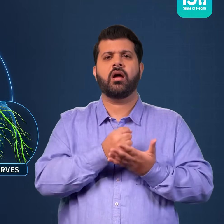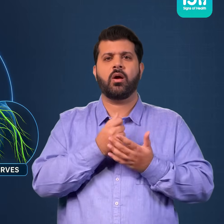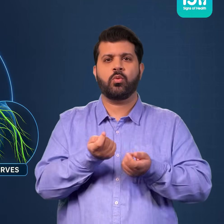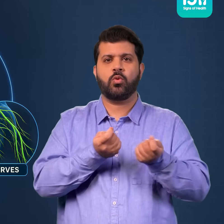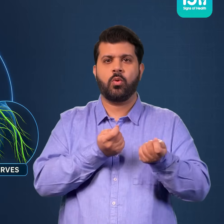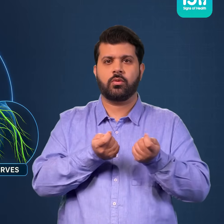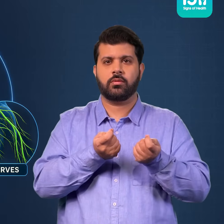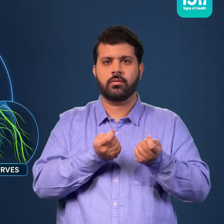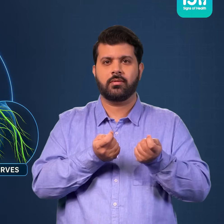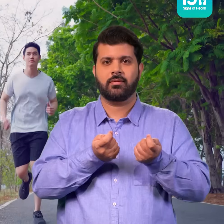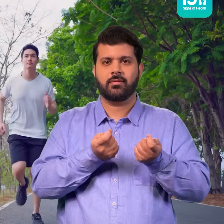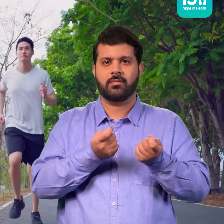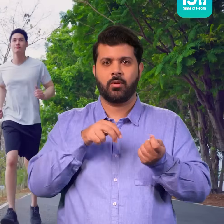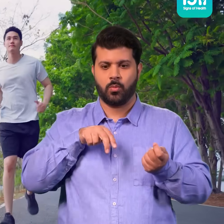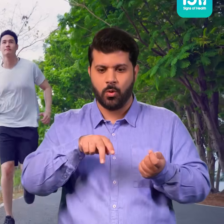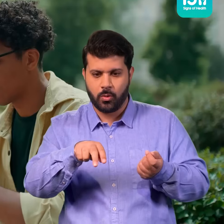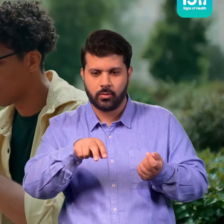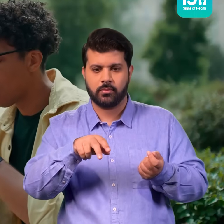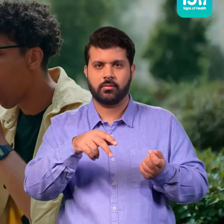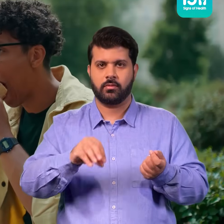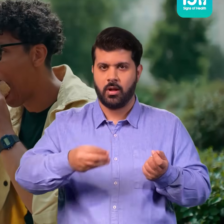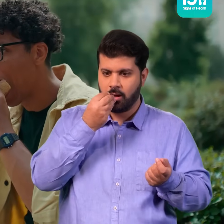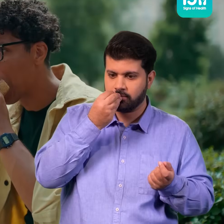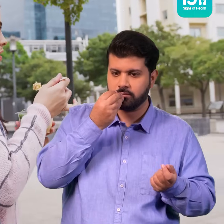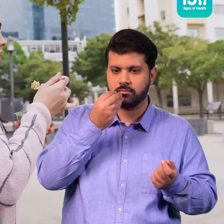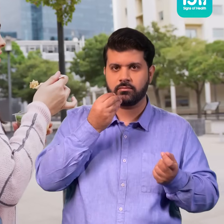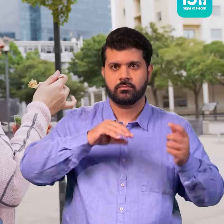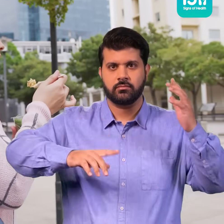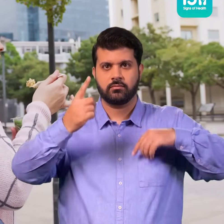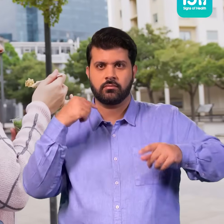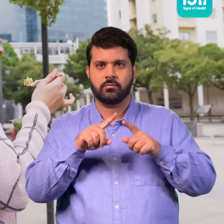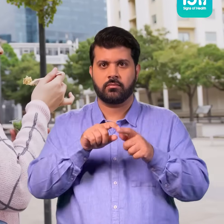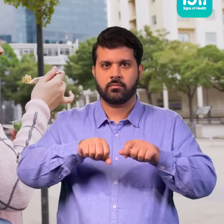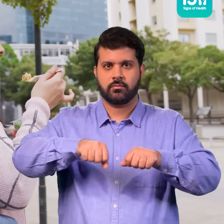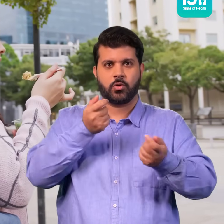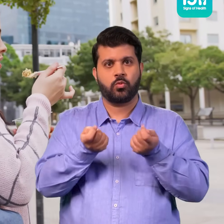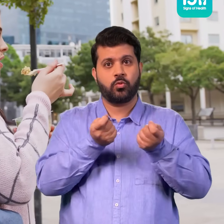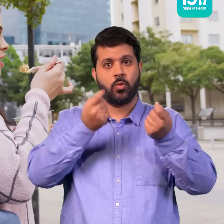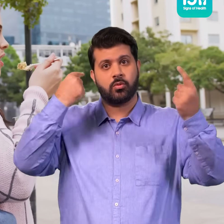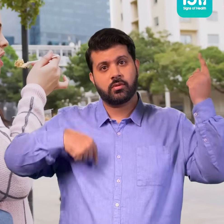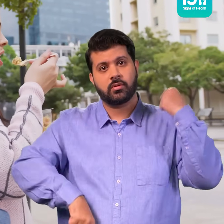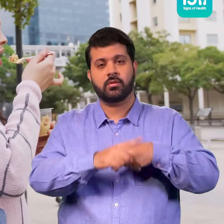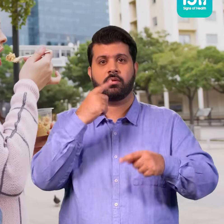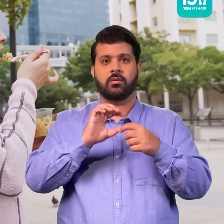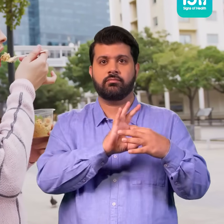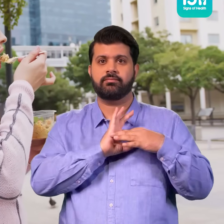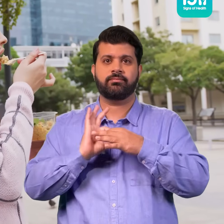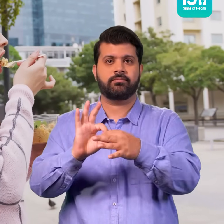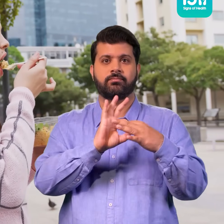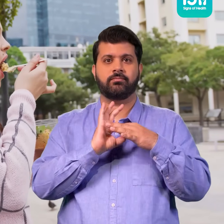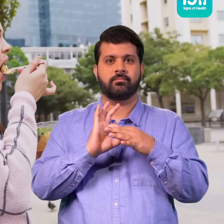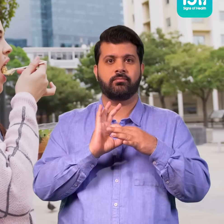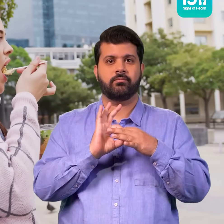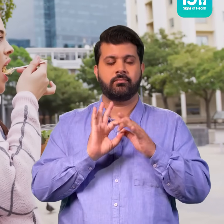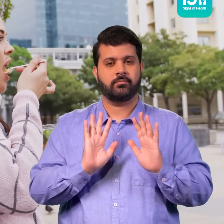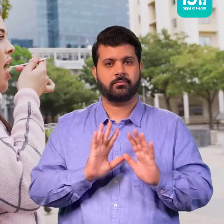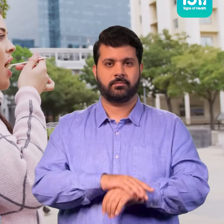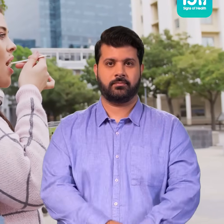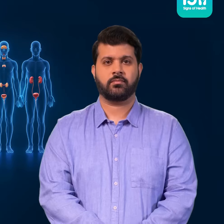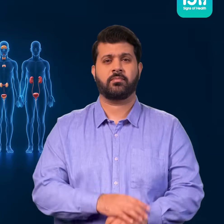It controls and coordinates the body, helping us walk, eat, and perform movements.